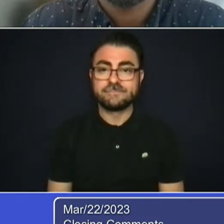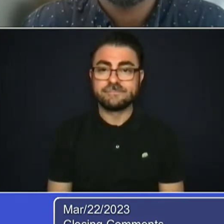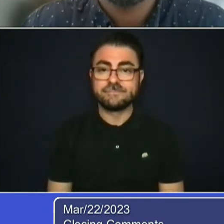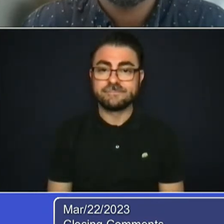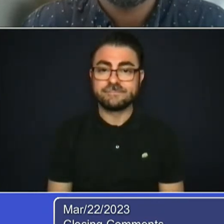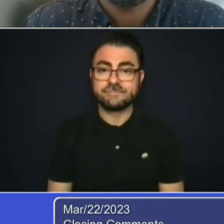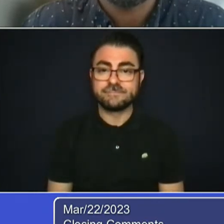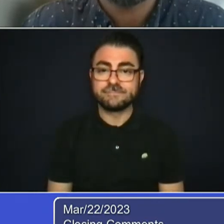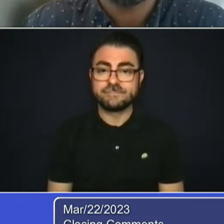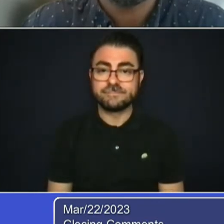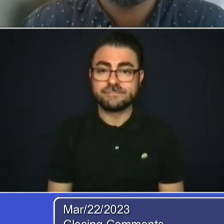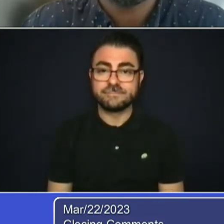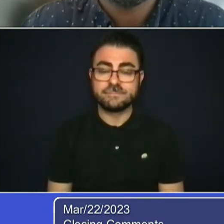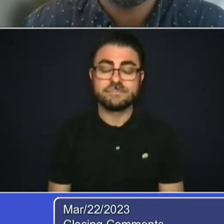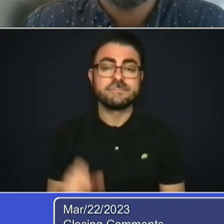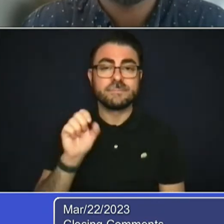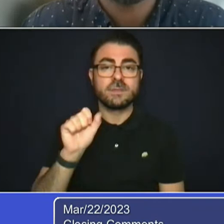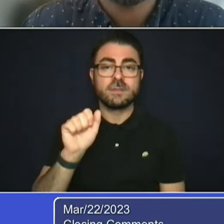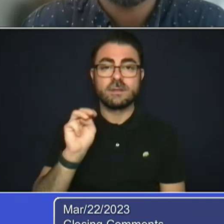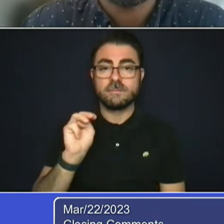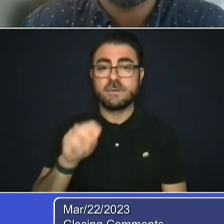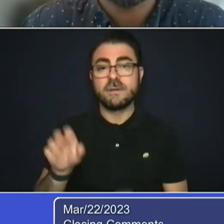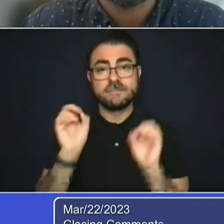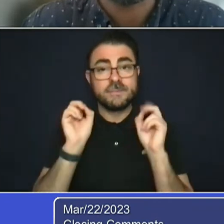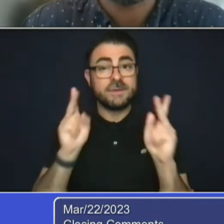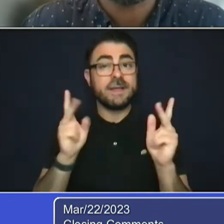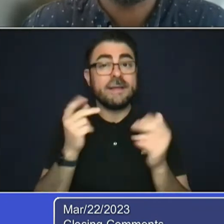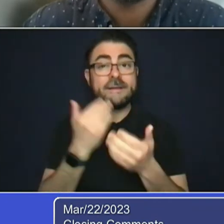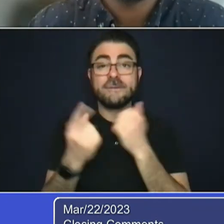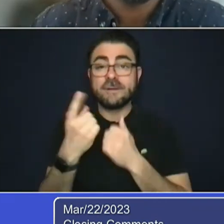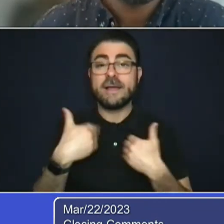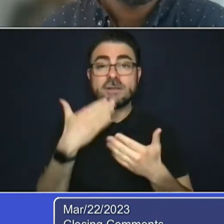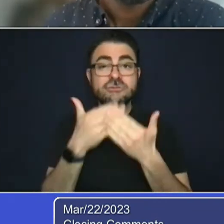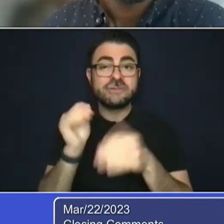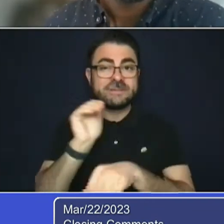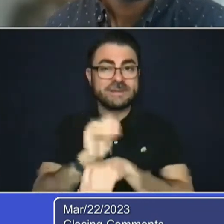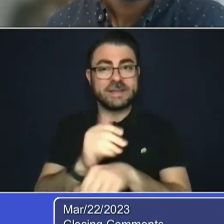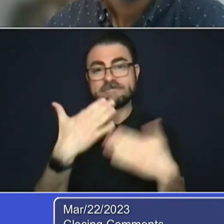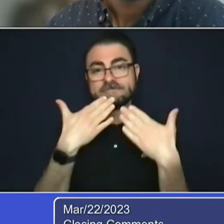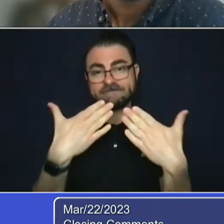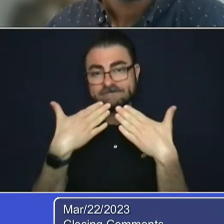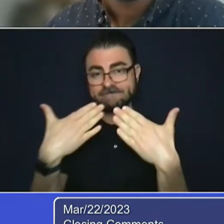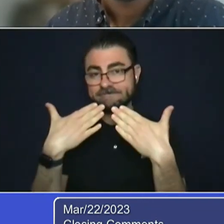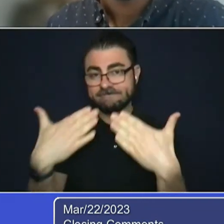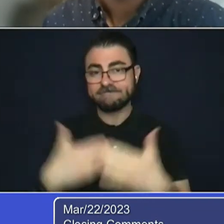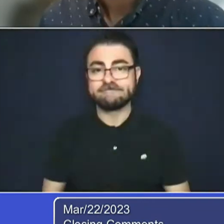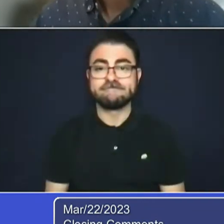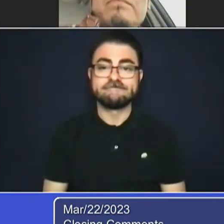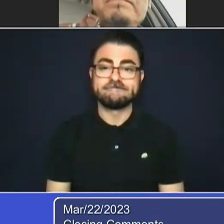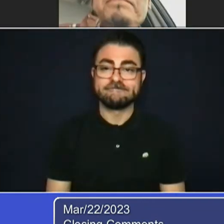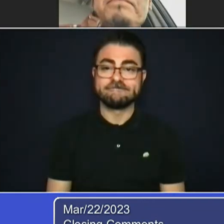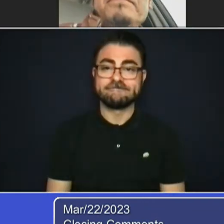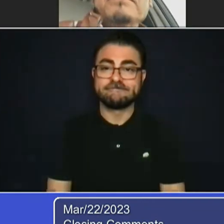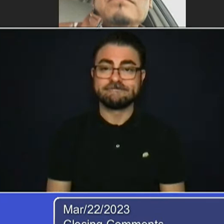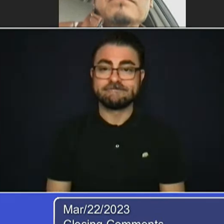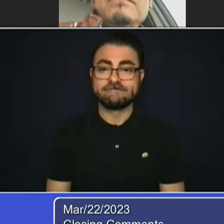THANK YOU. ALL RIGHT, EVERYONE, HAVE A GOOD